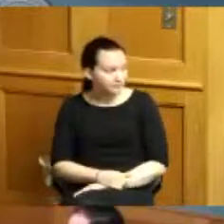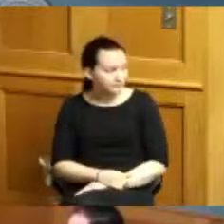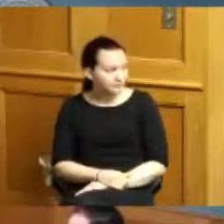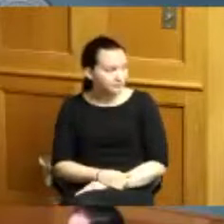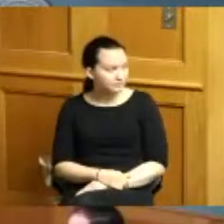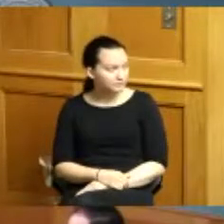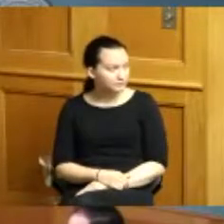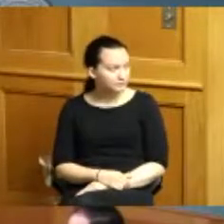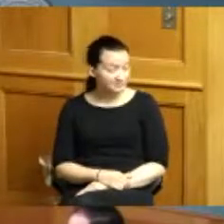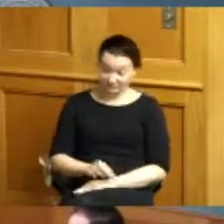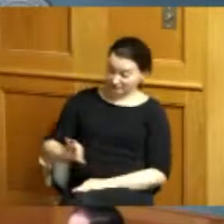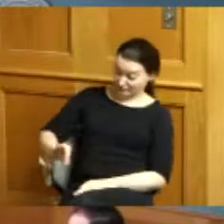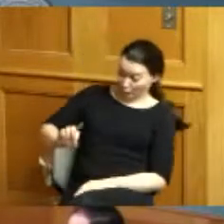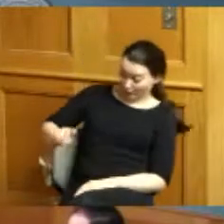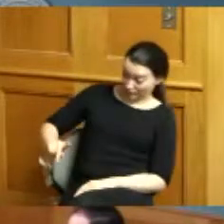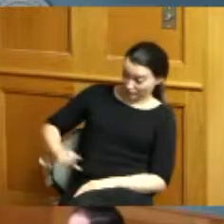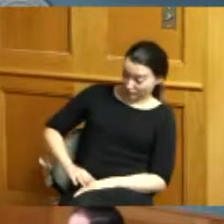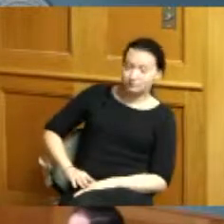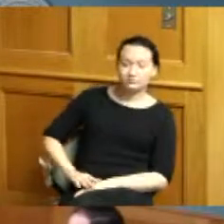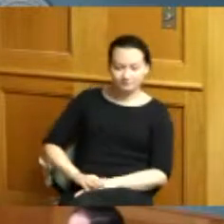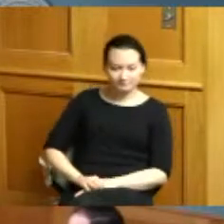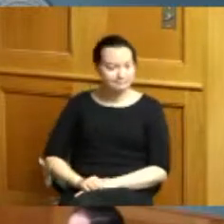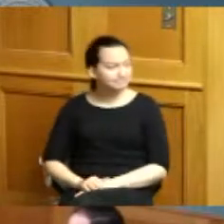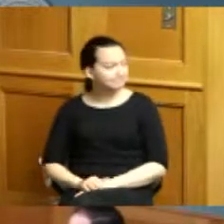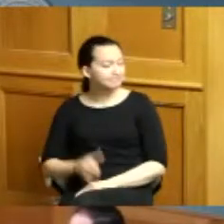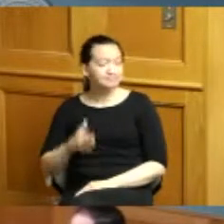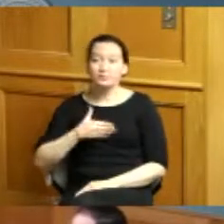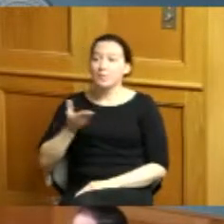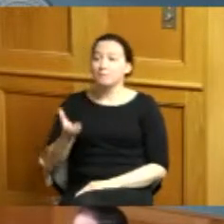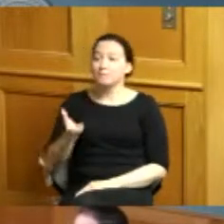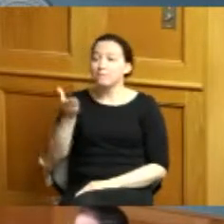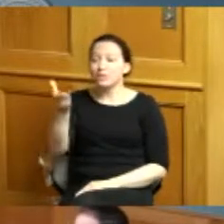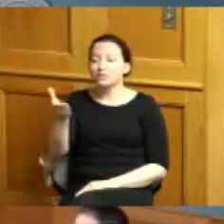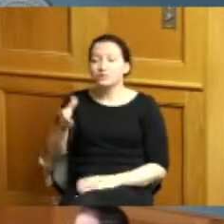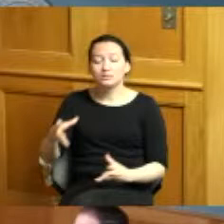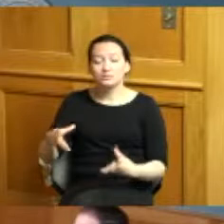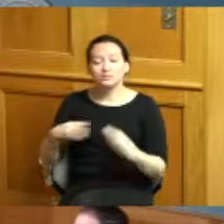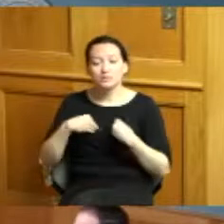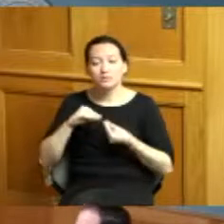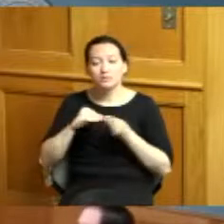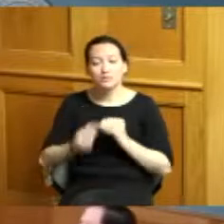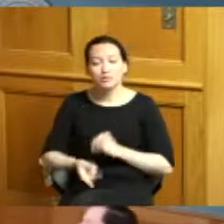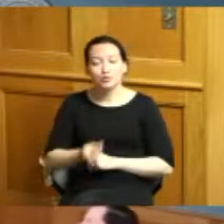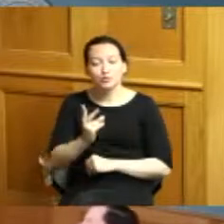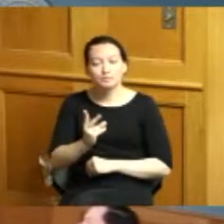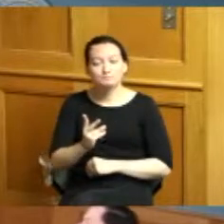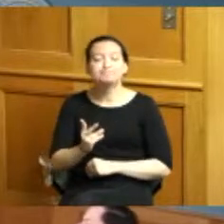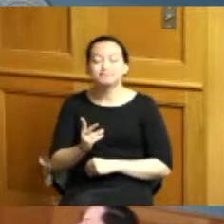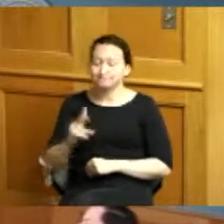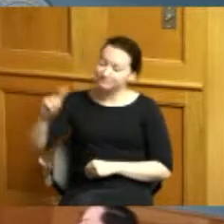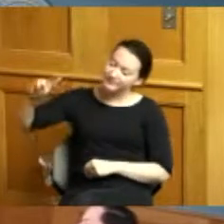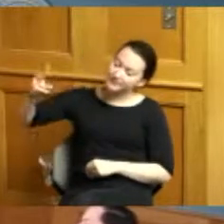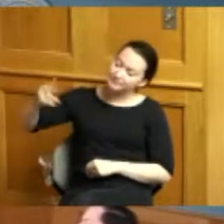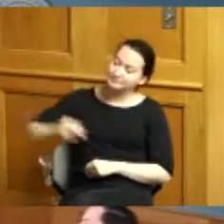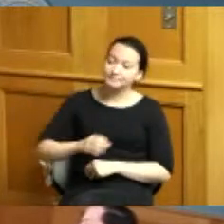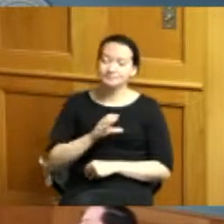are you okay with it okay I make a motion to adopt item number two second Commissioner Reese